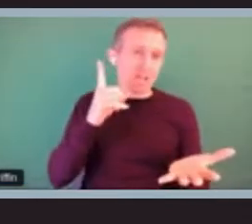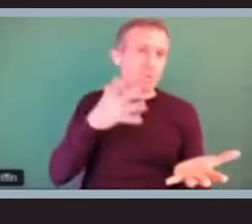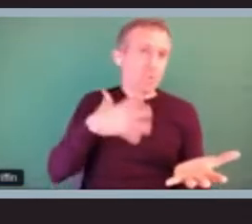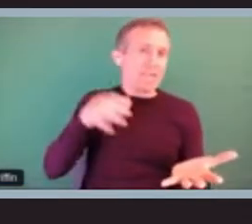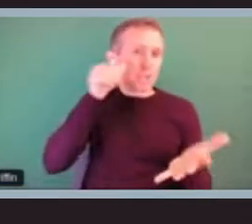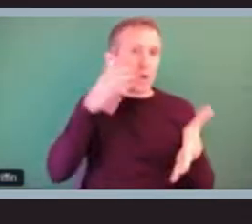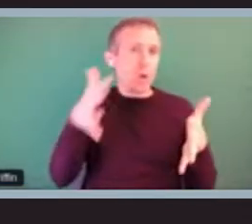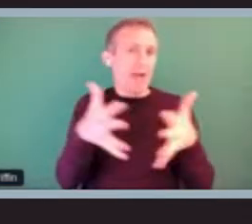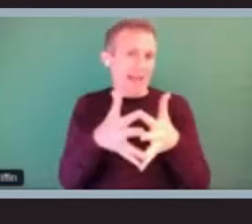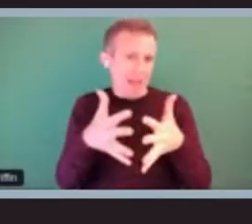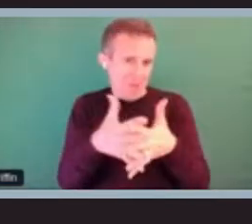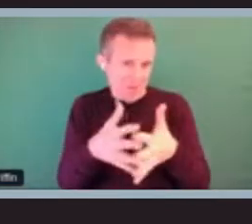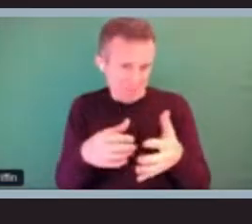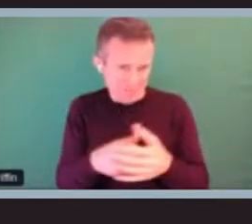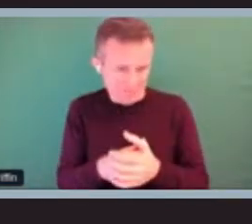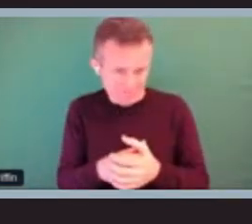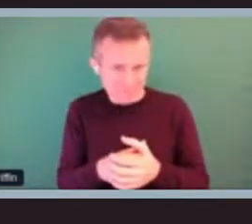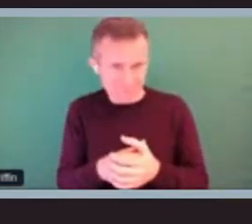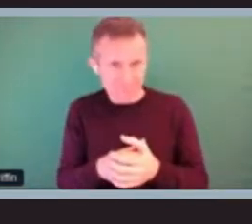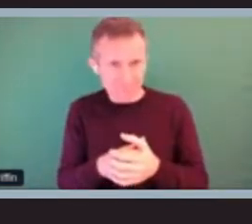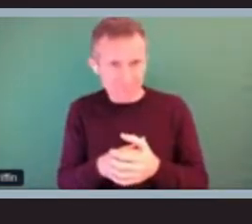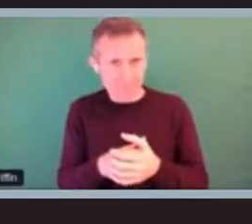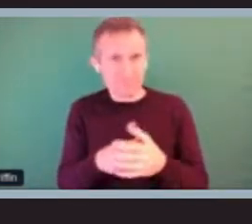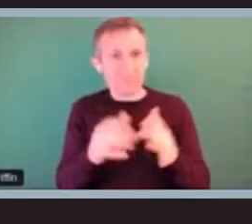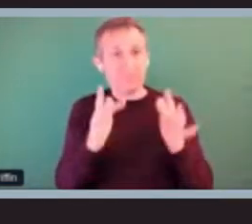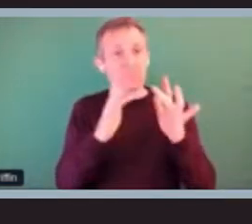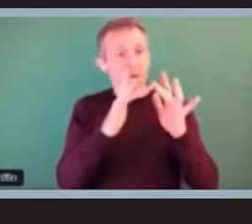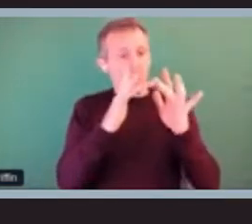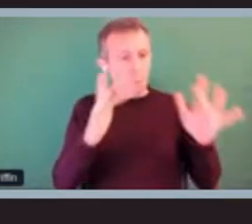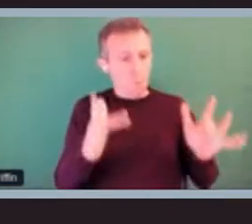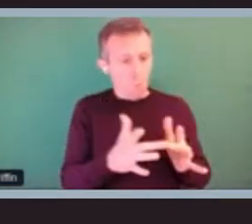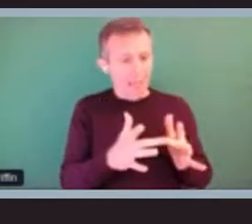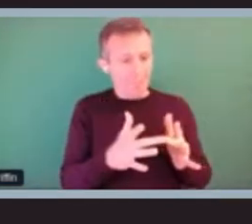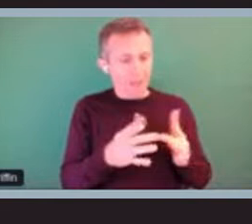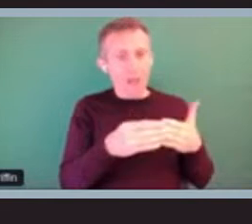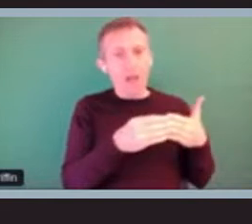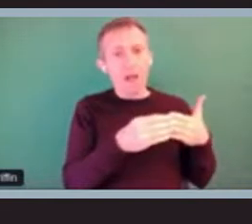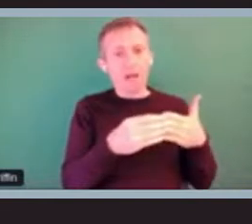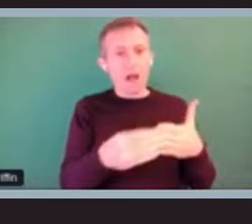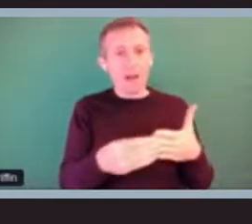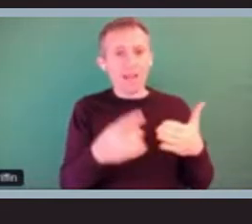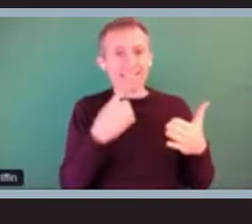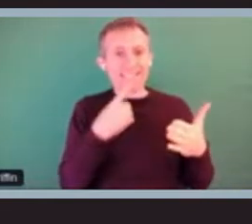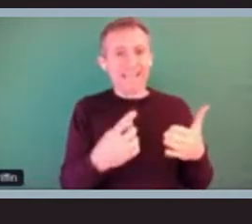As many will know, the Web Content Accessibility Guidelines state that with a contrast ratio